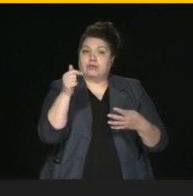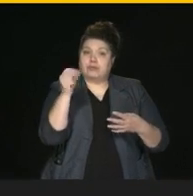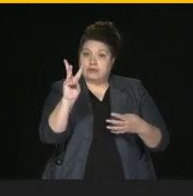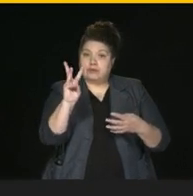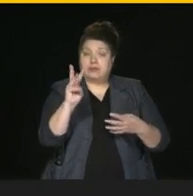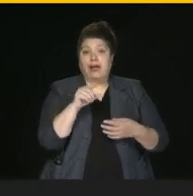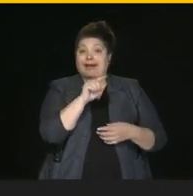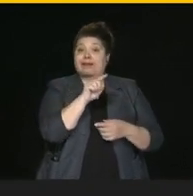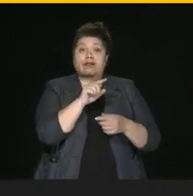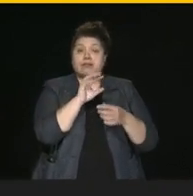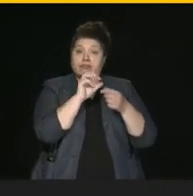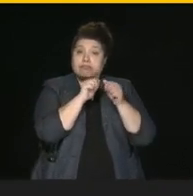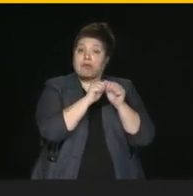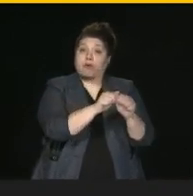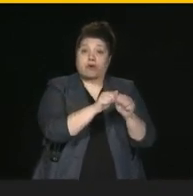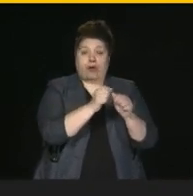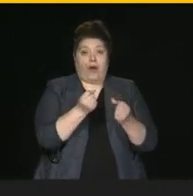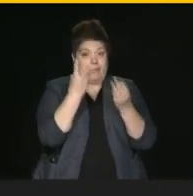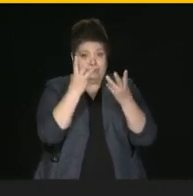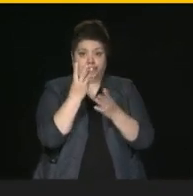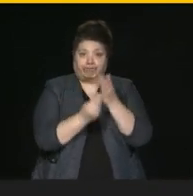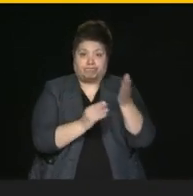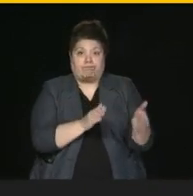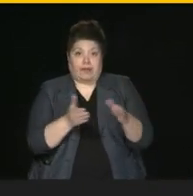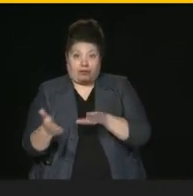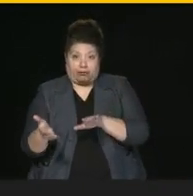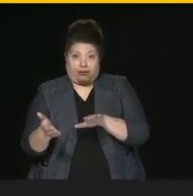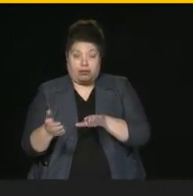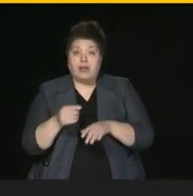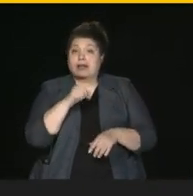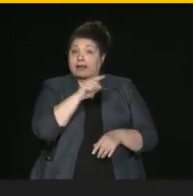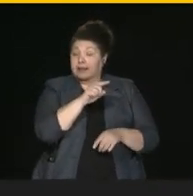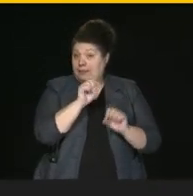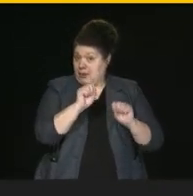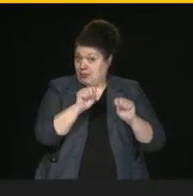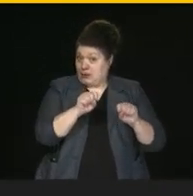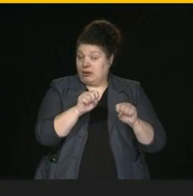BASED ON THE CASE FATALITIES